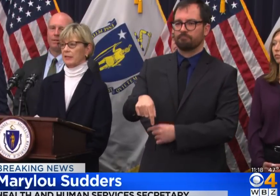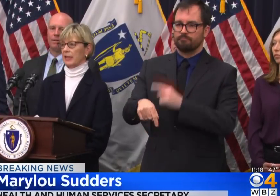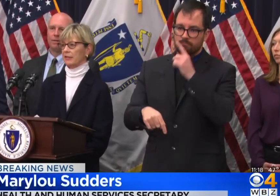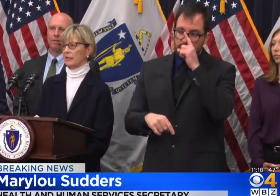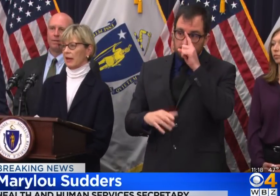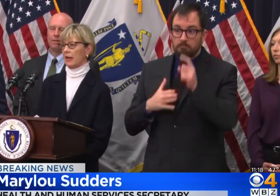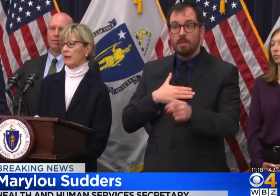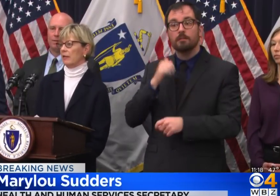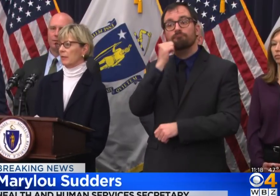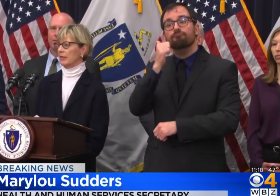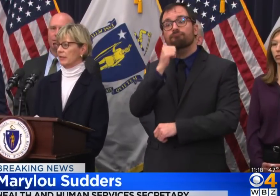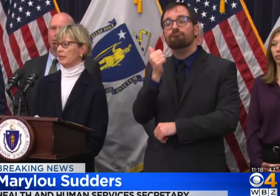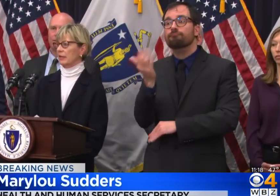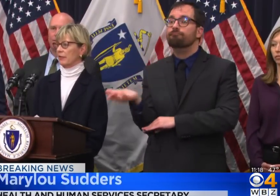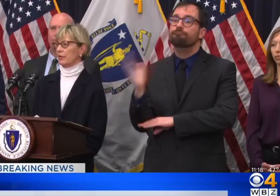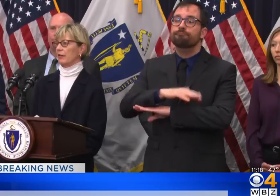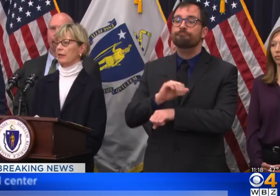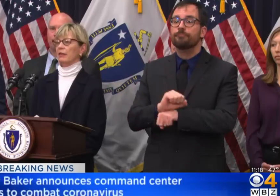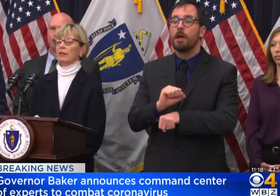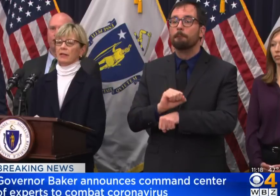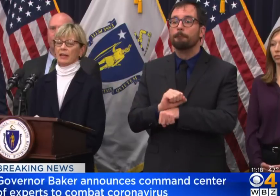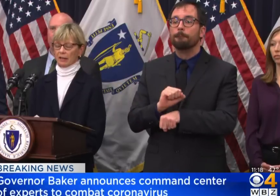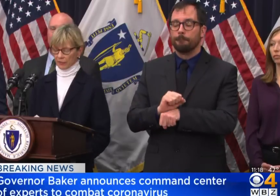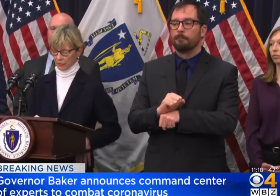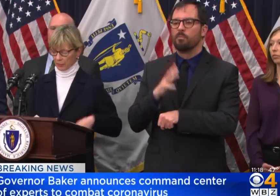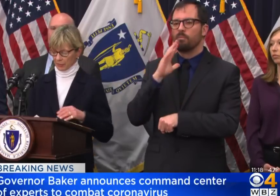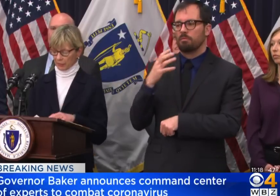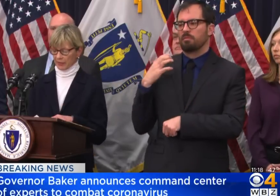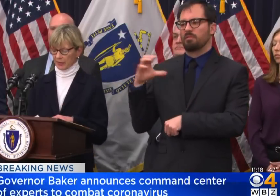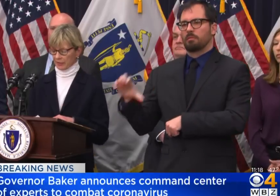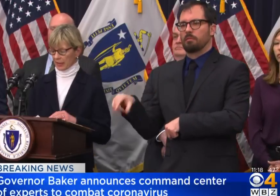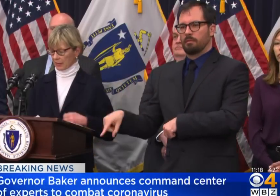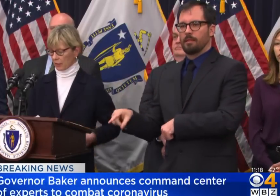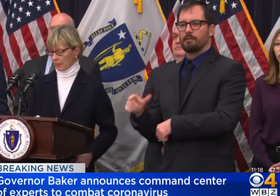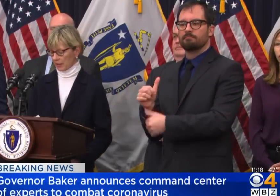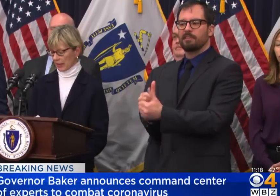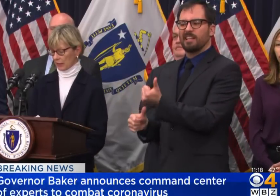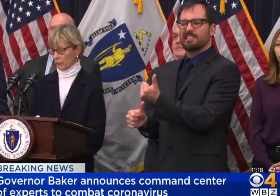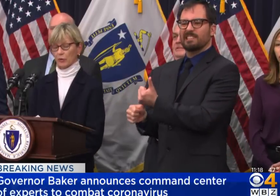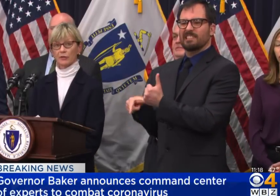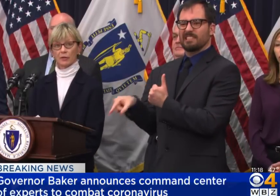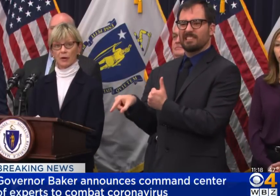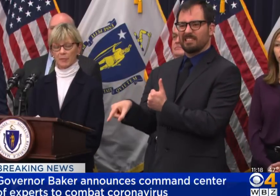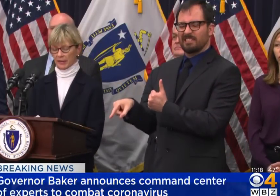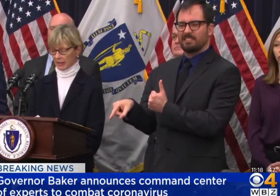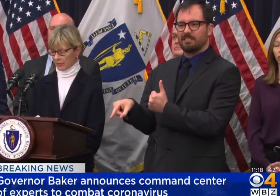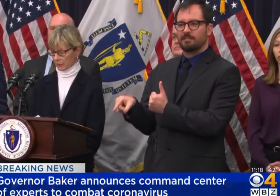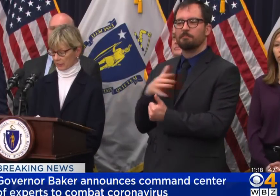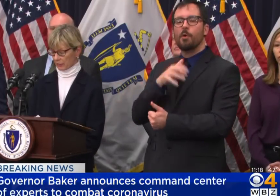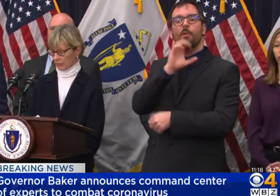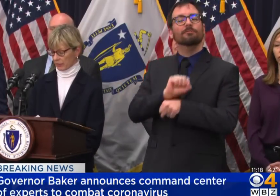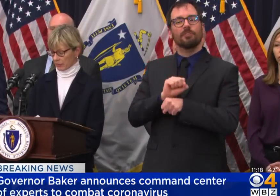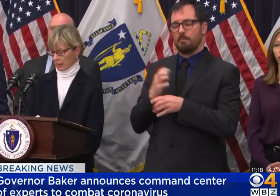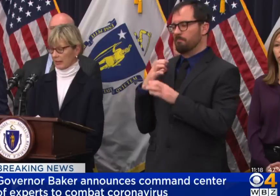I WILL BE LEADING THE GOVERNOR'S CORONAVIRUS COMMAND CENTER. I WILL BE HANDING OVER MY